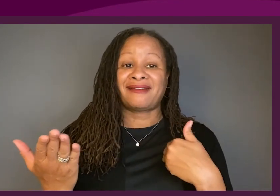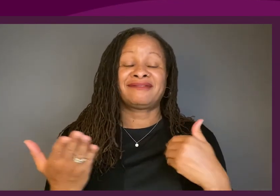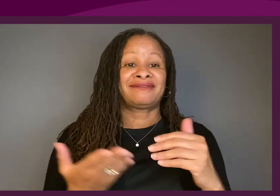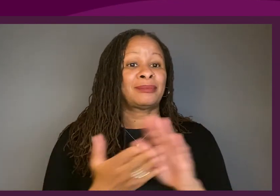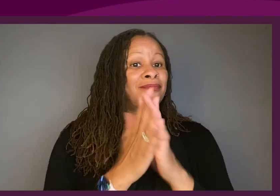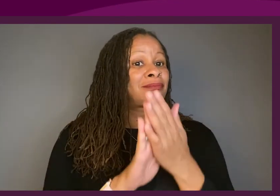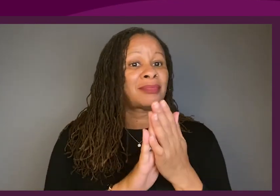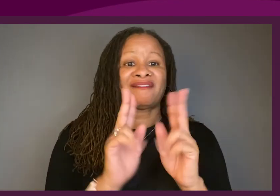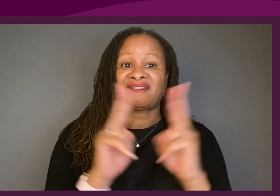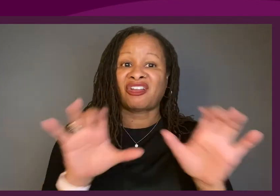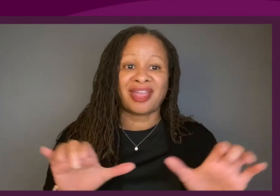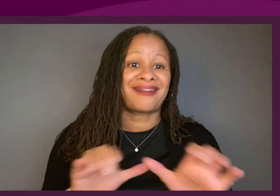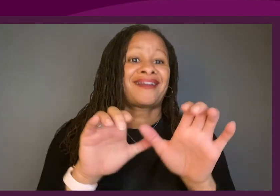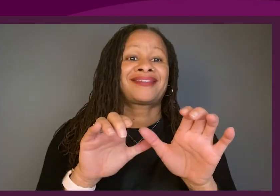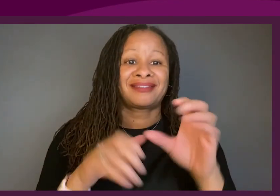persons with disabilities.